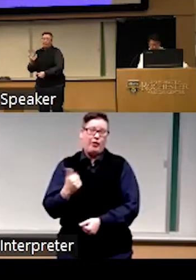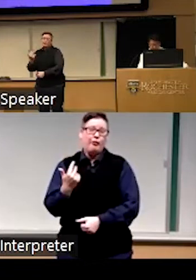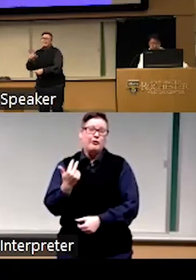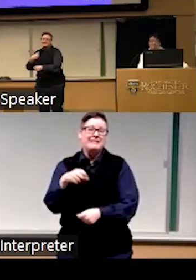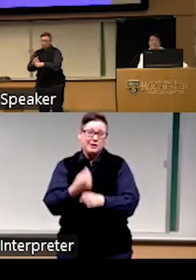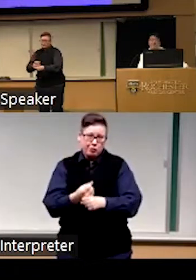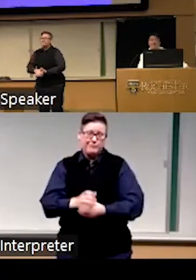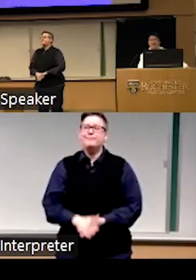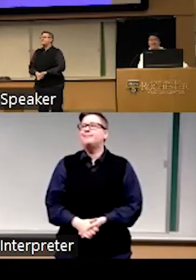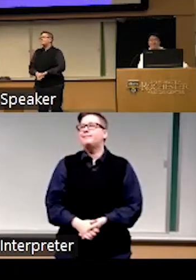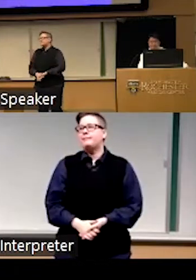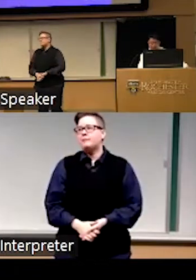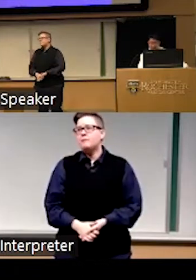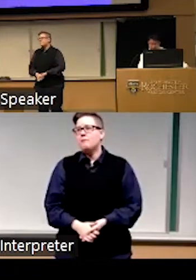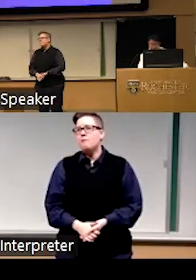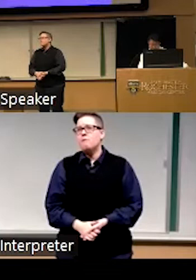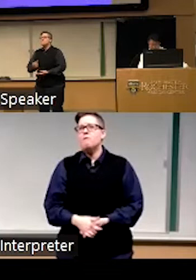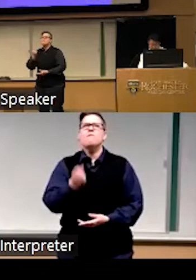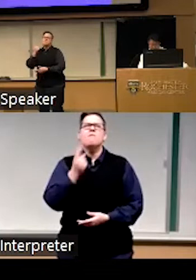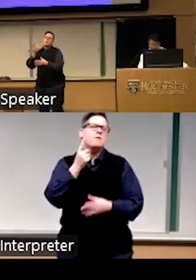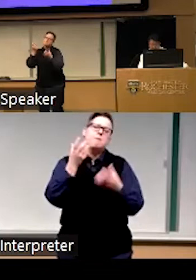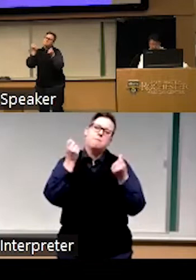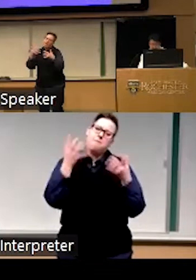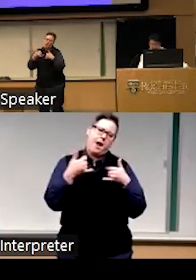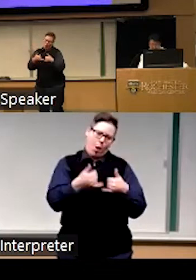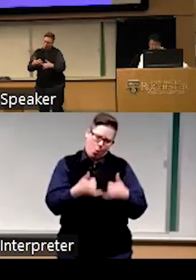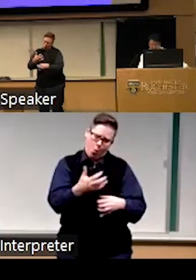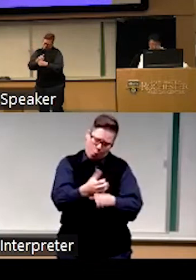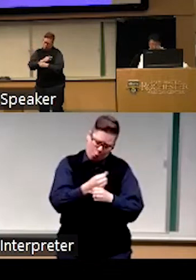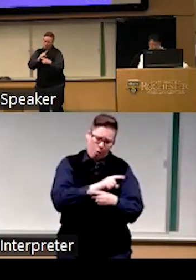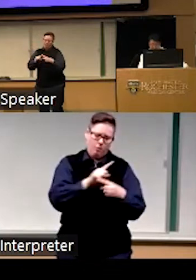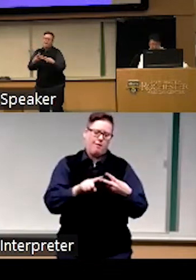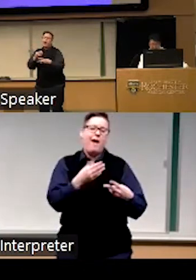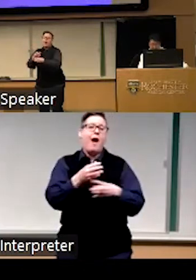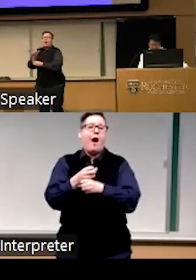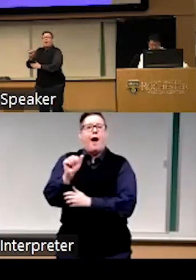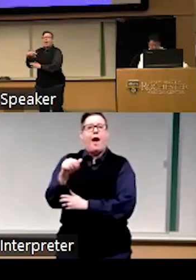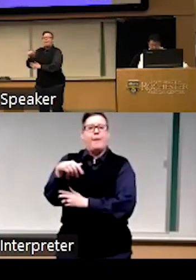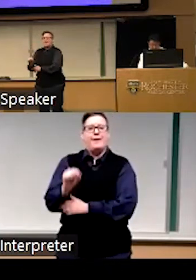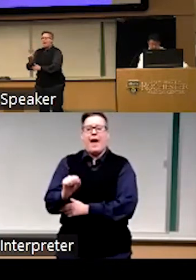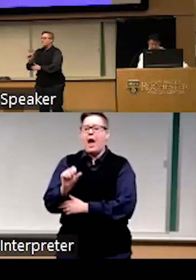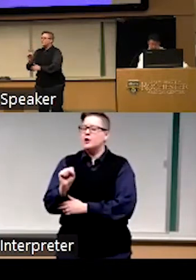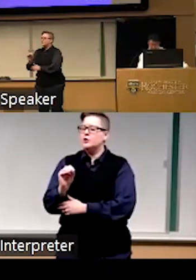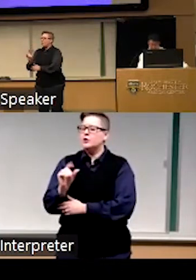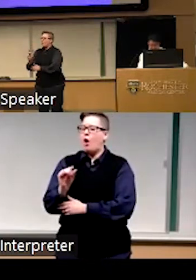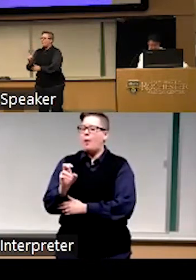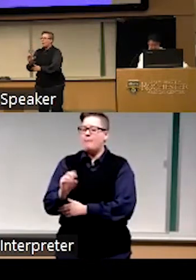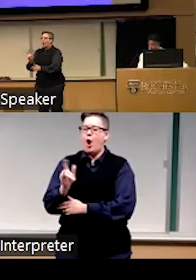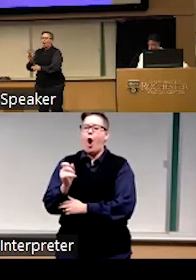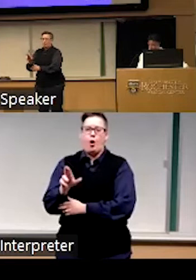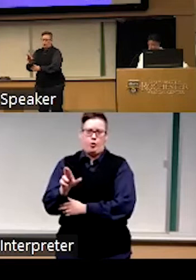besides receiving many awards he is a recipient of the APA Solomon Carter Fuller award as well as the